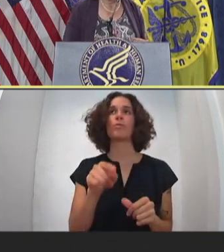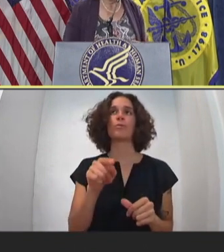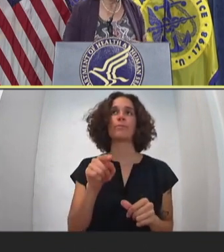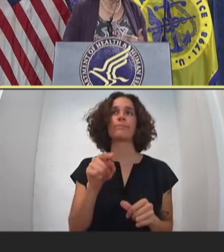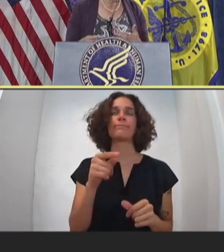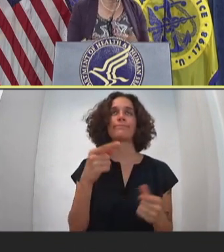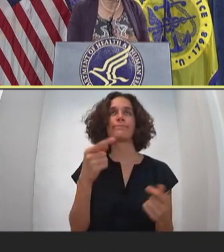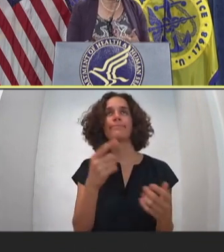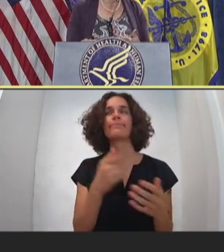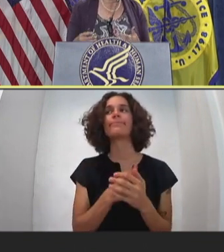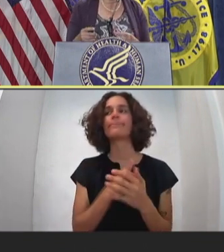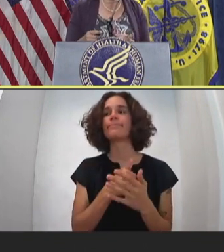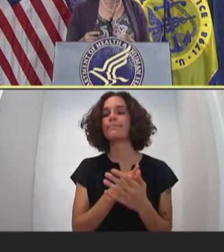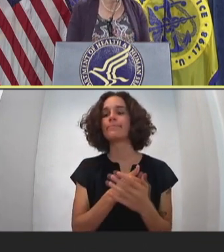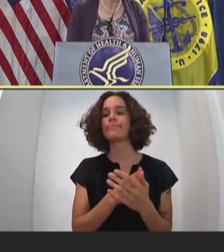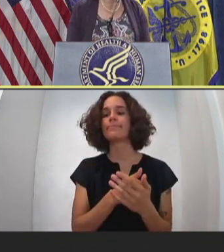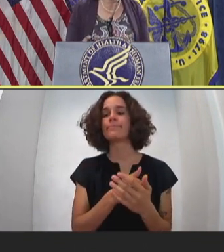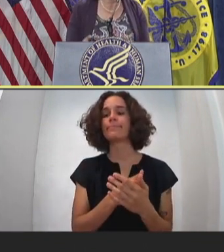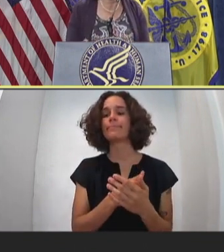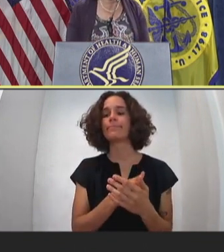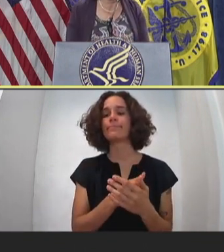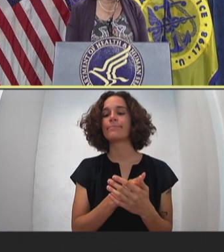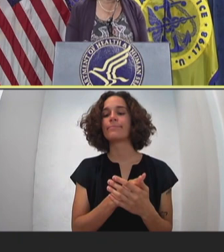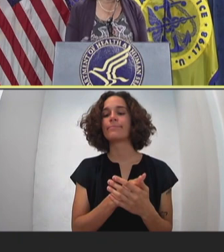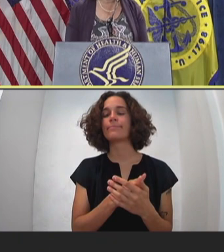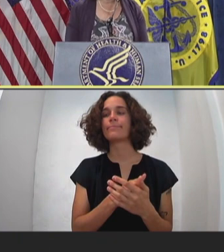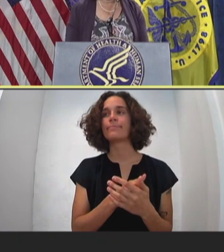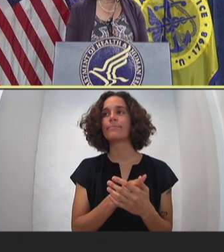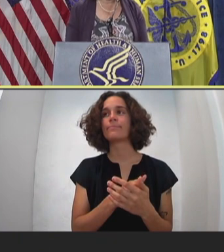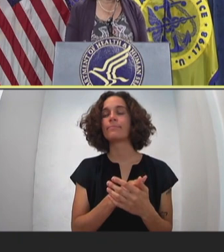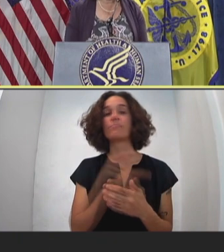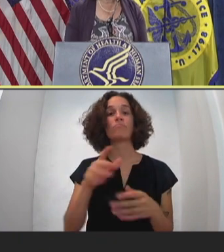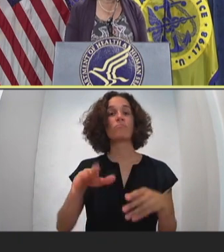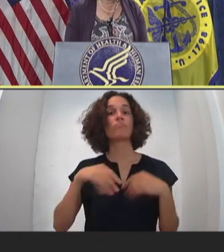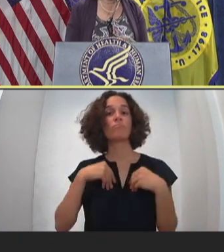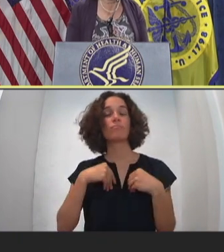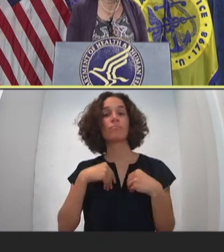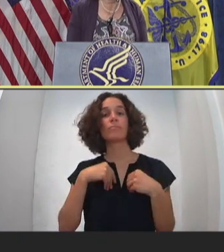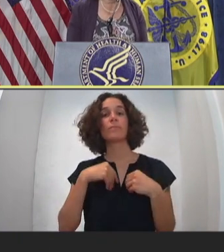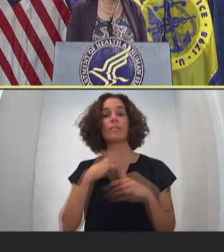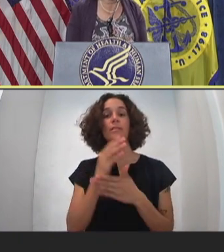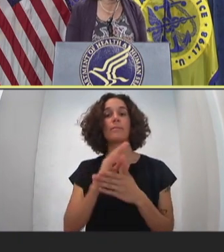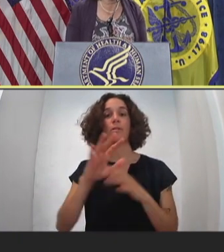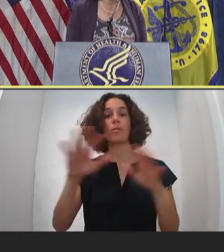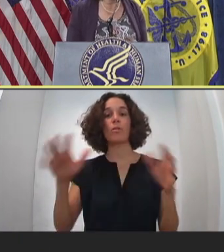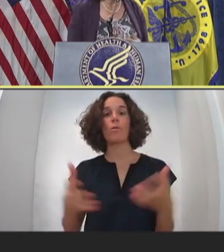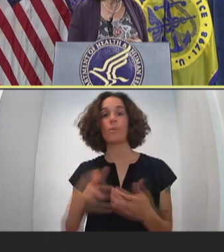you know, taking a portion of the global supply? How will that actually work?